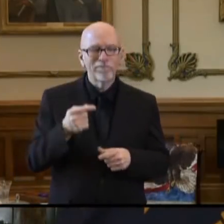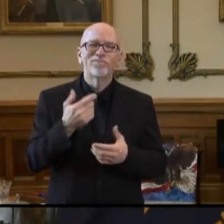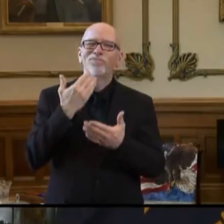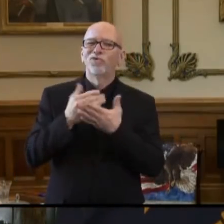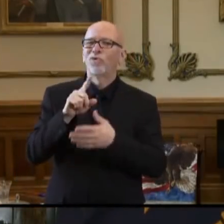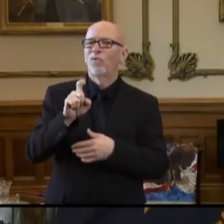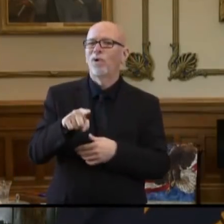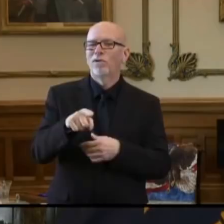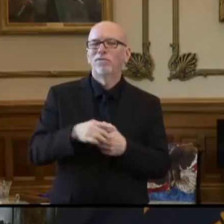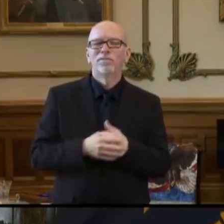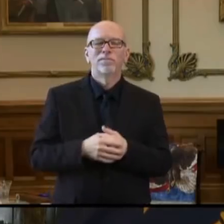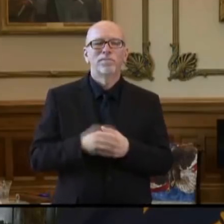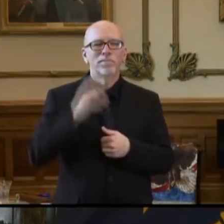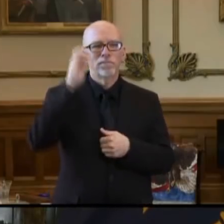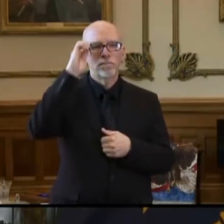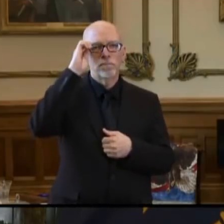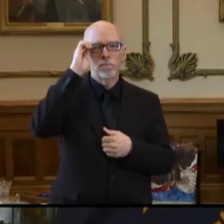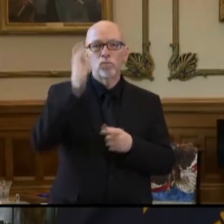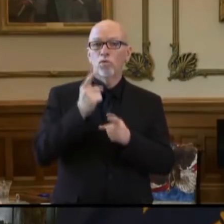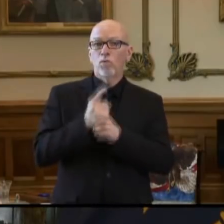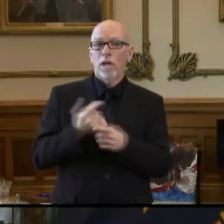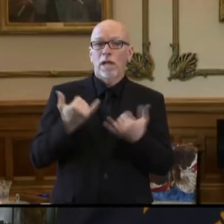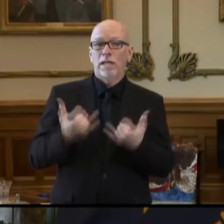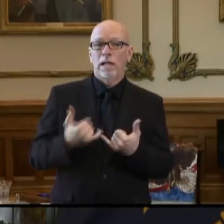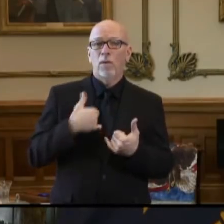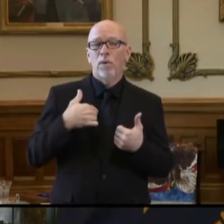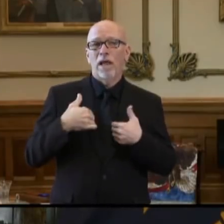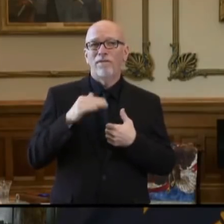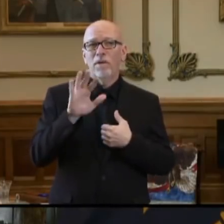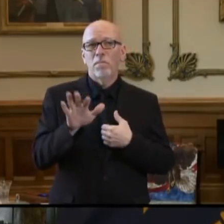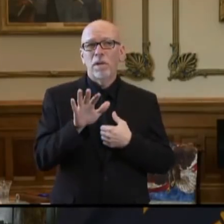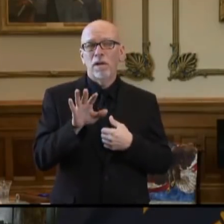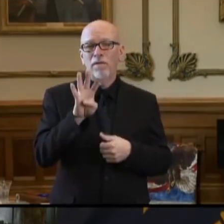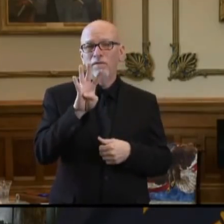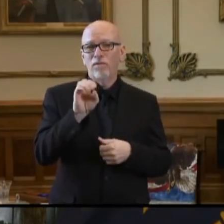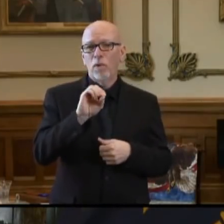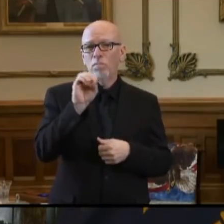DOCTOR BOX? GOOD QUESTION,